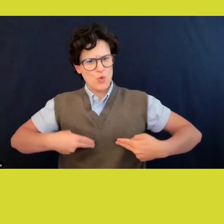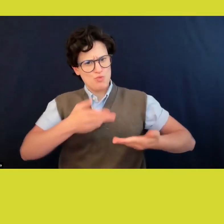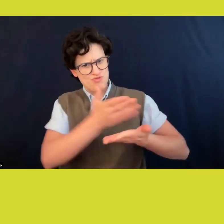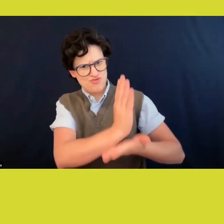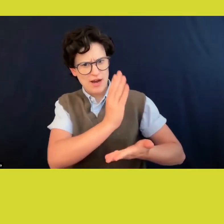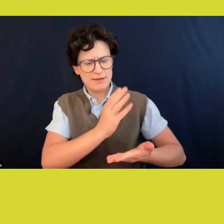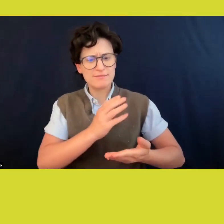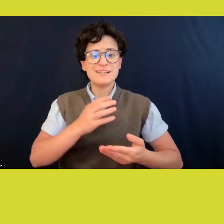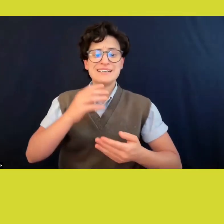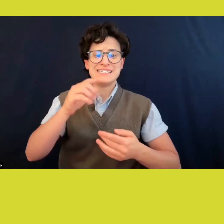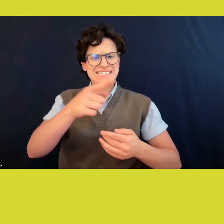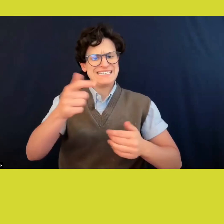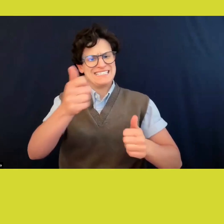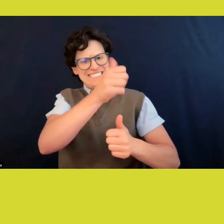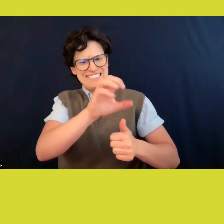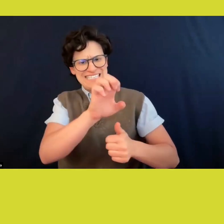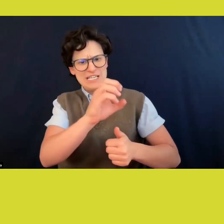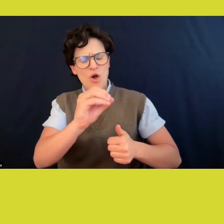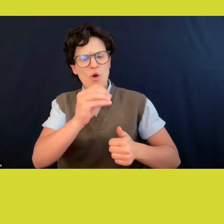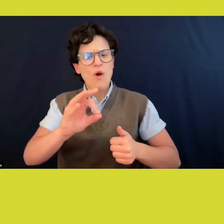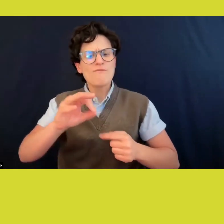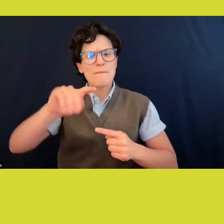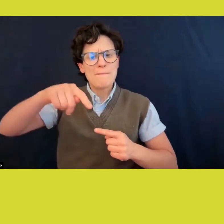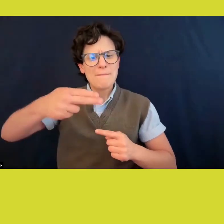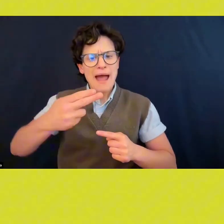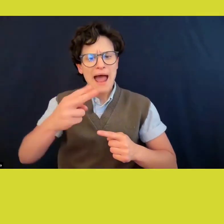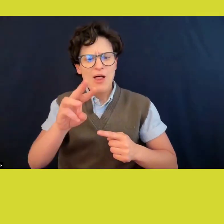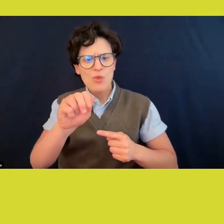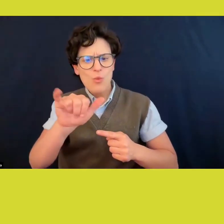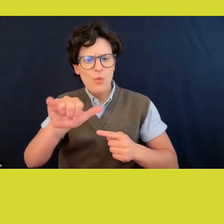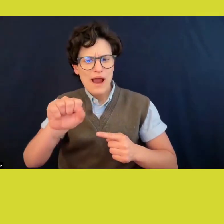psychologist. He has helped shape homelessness